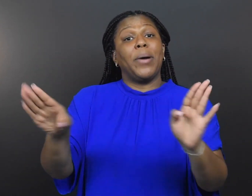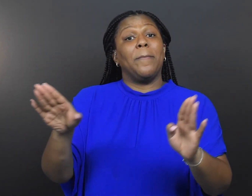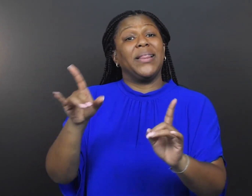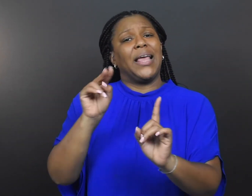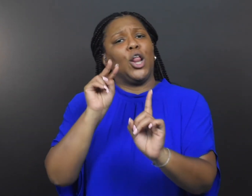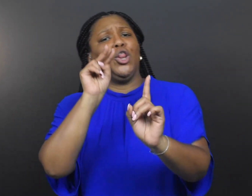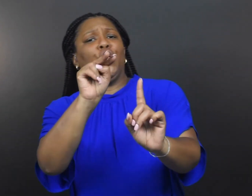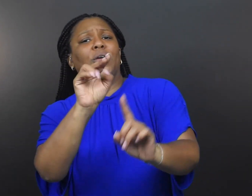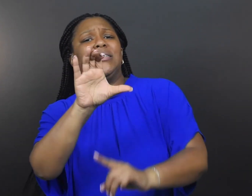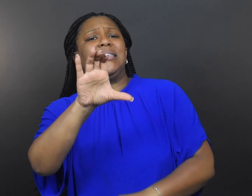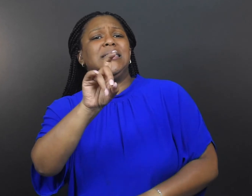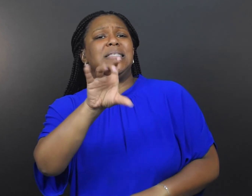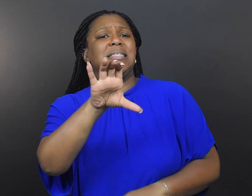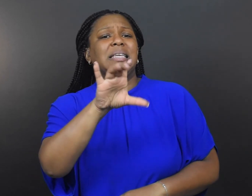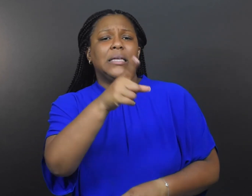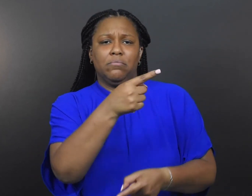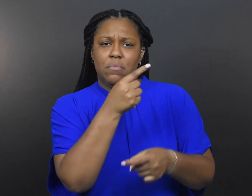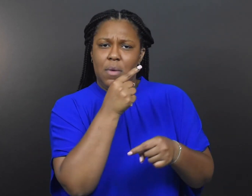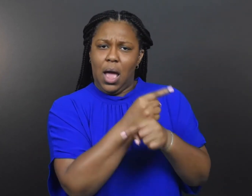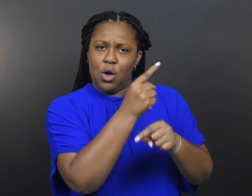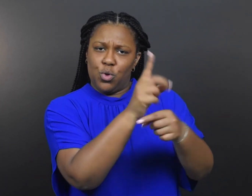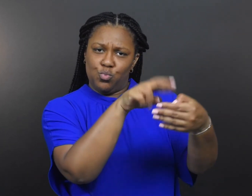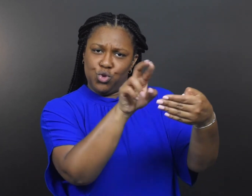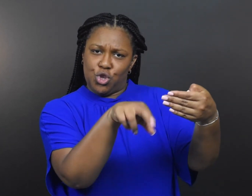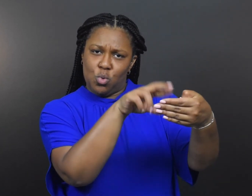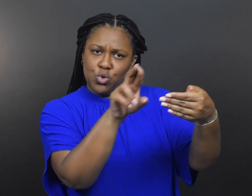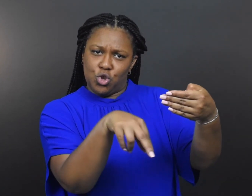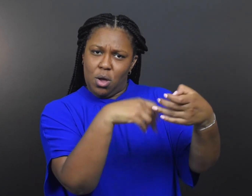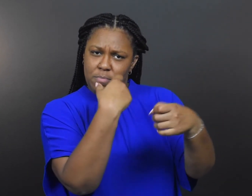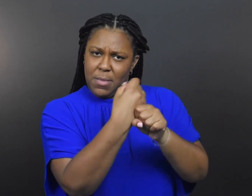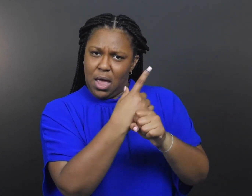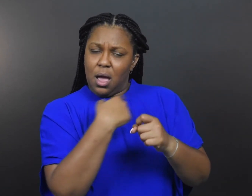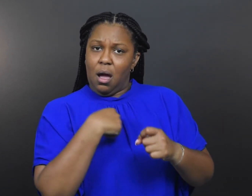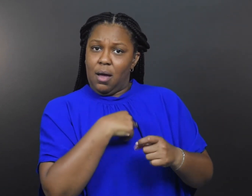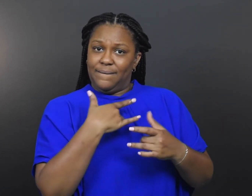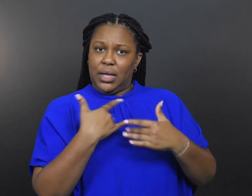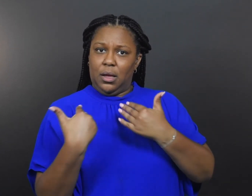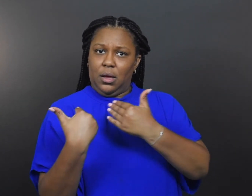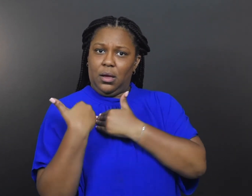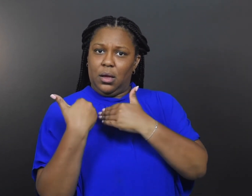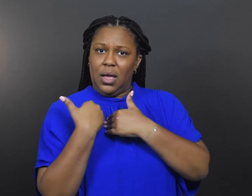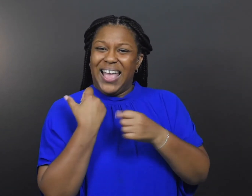Knowing the public is looking to CDC for accurate results made the responsibilities